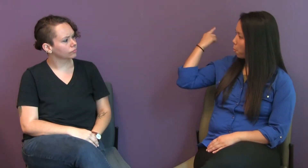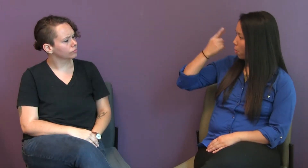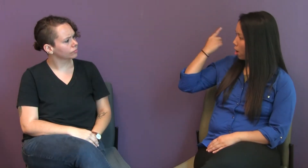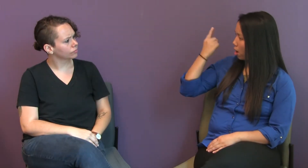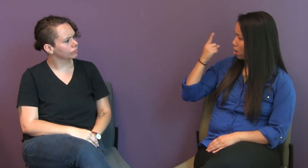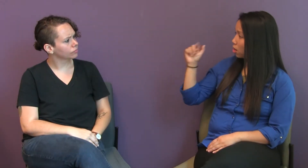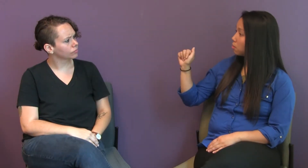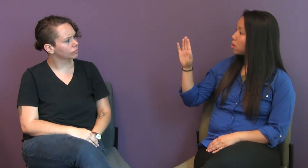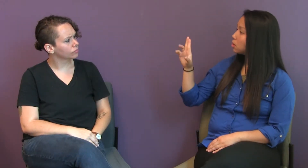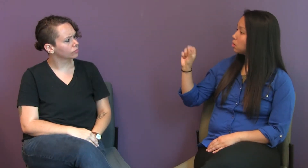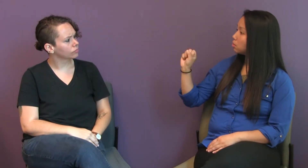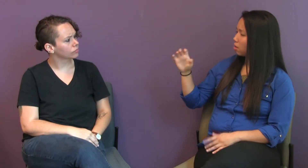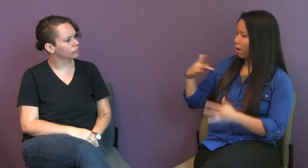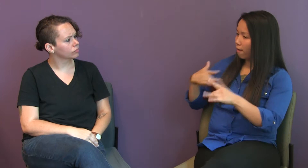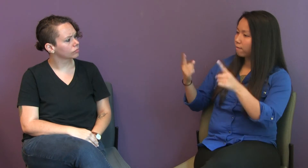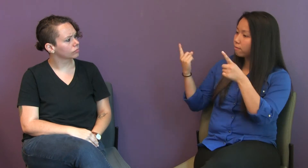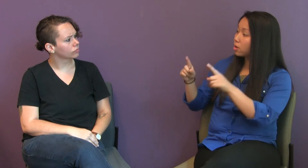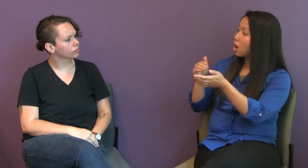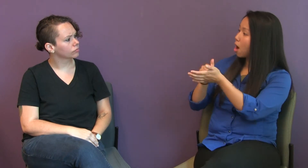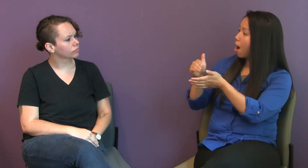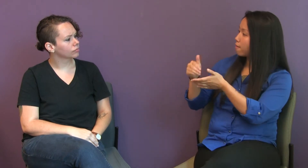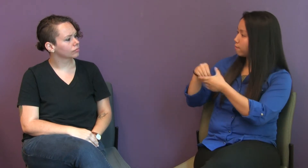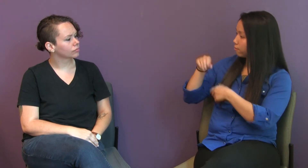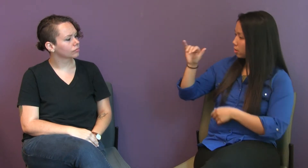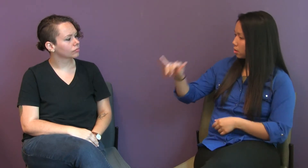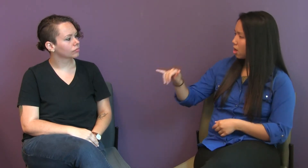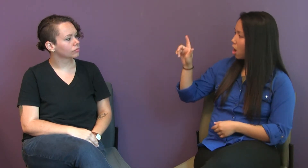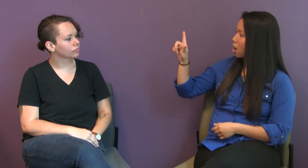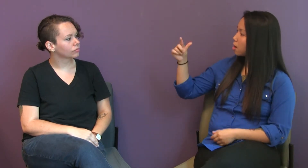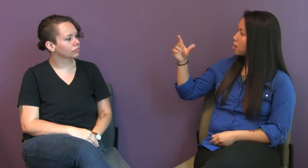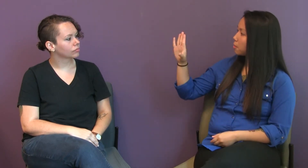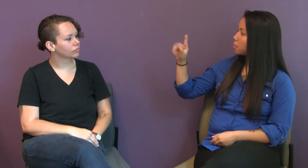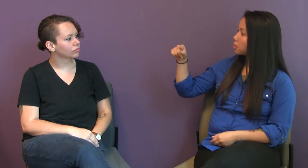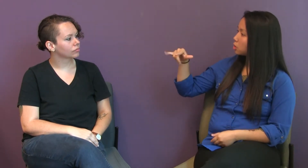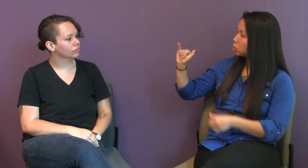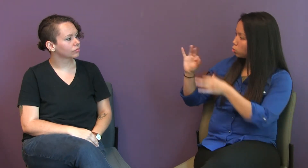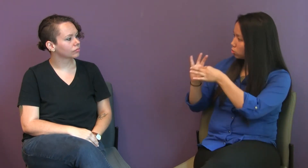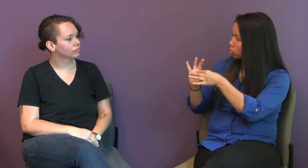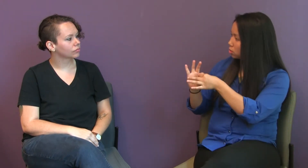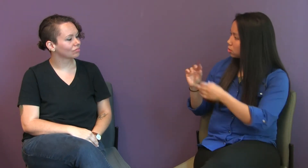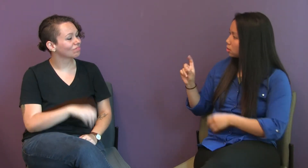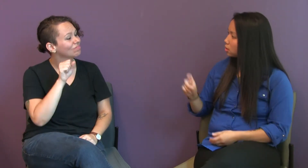Does abuse happen in LGBTQIA relationships?